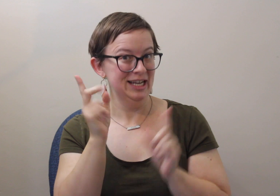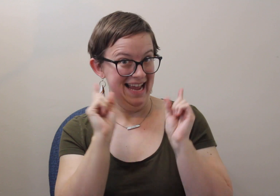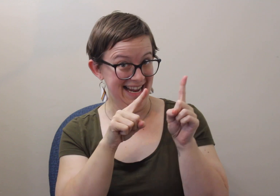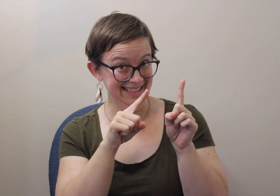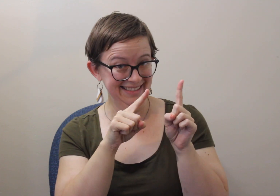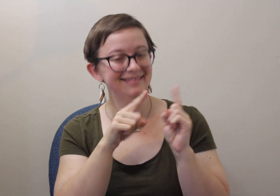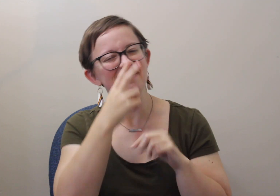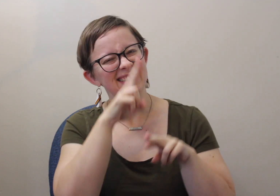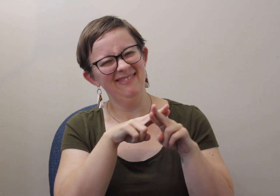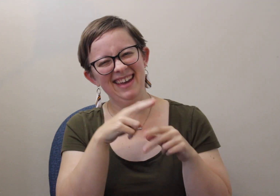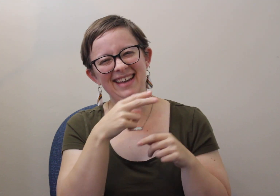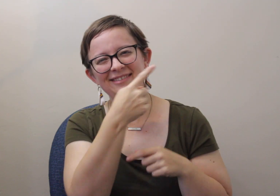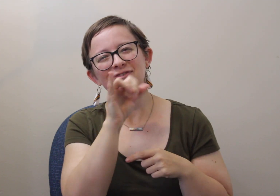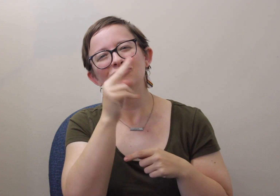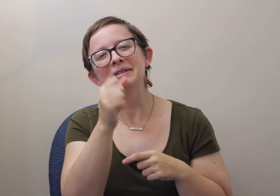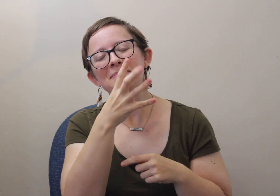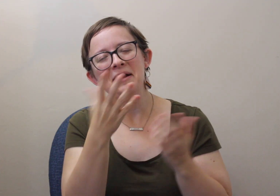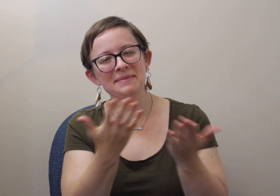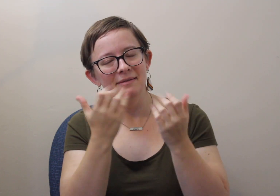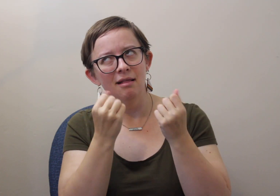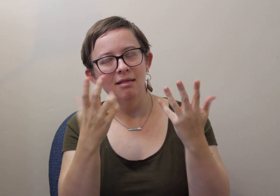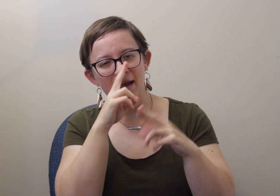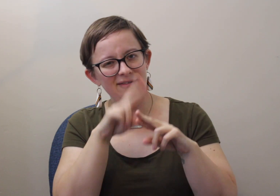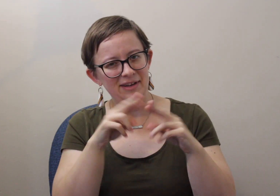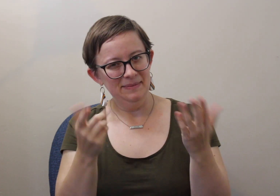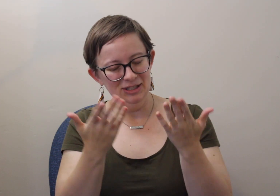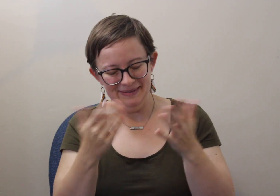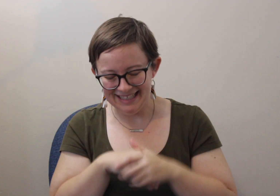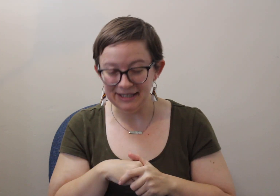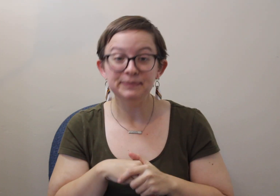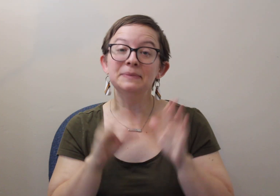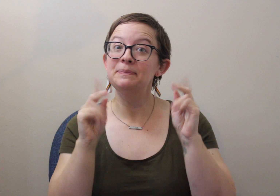So take a look at it. It's fun... Jenna's mom was here we had a lot of fun with her.